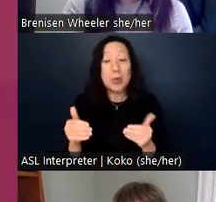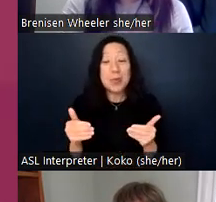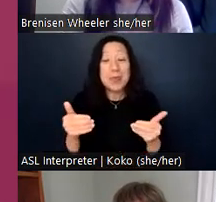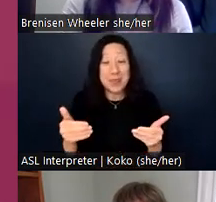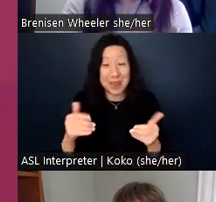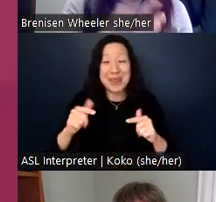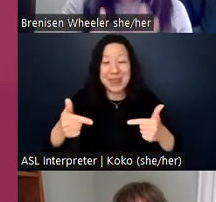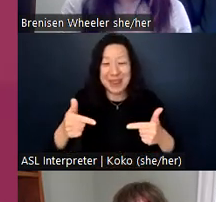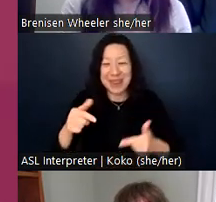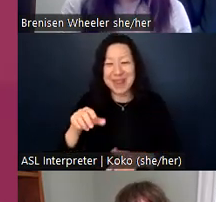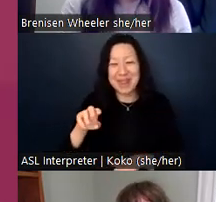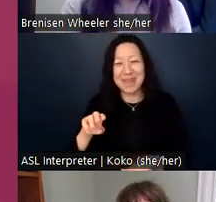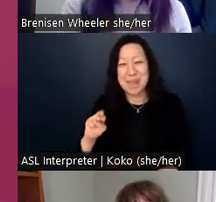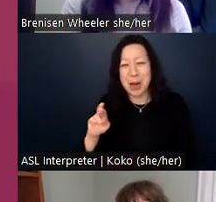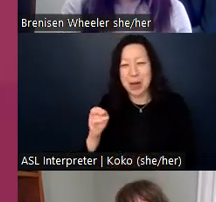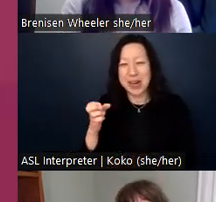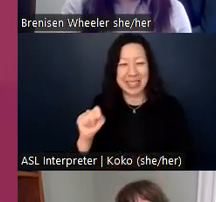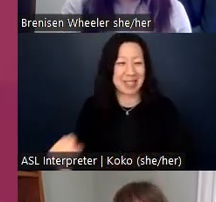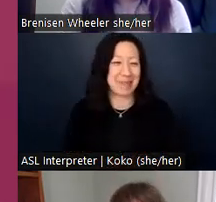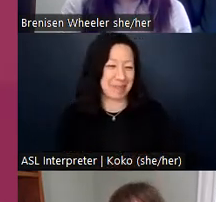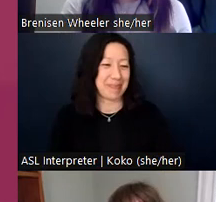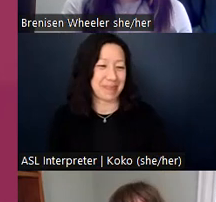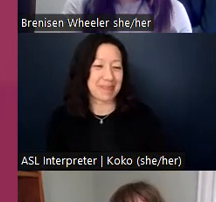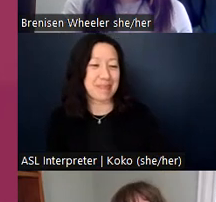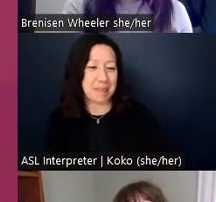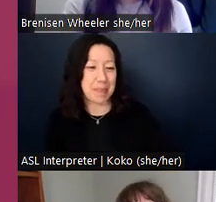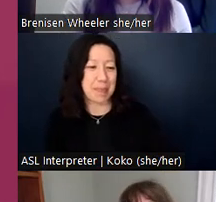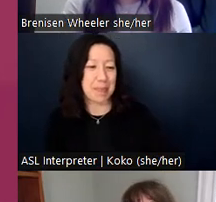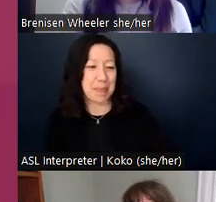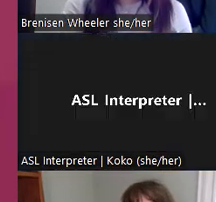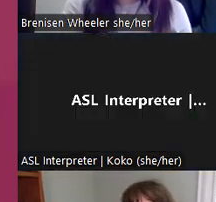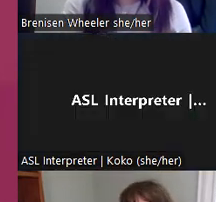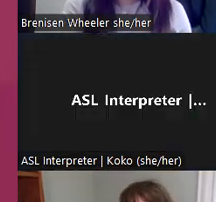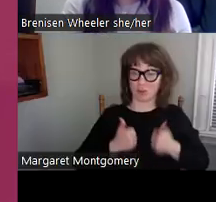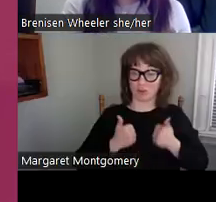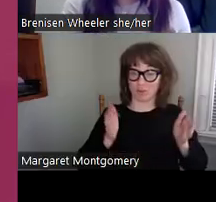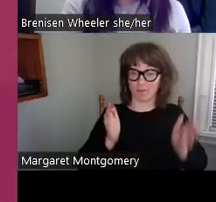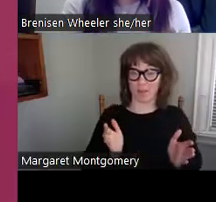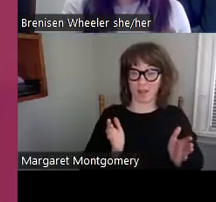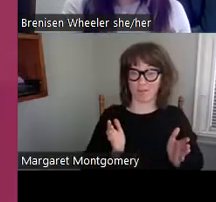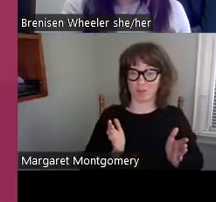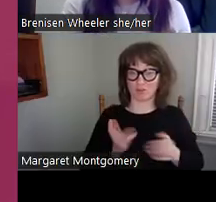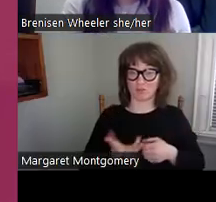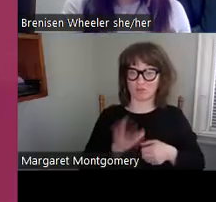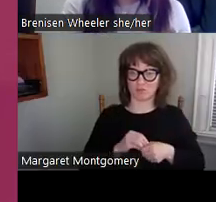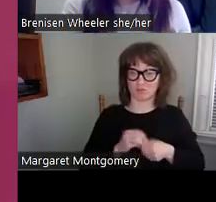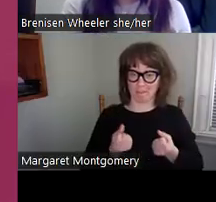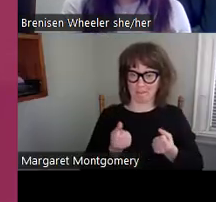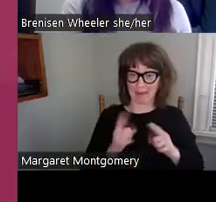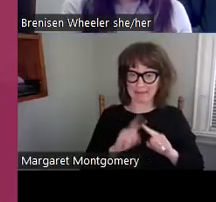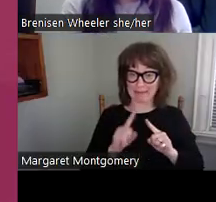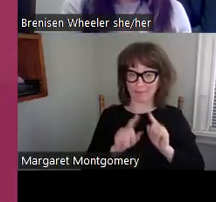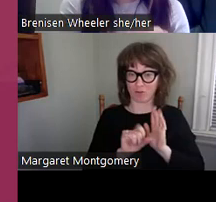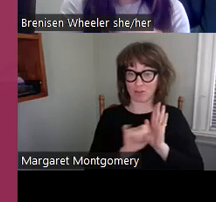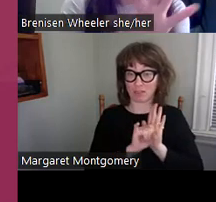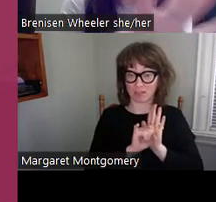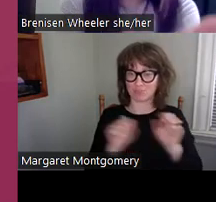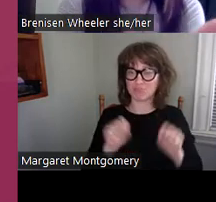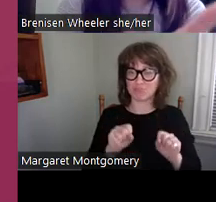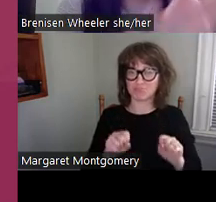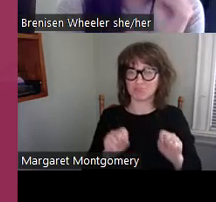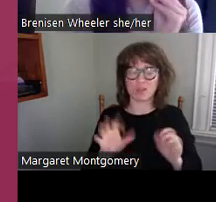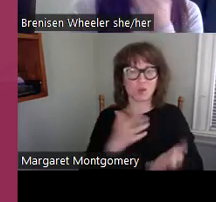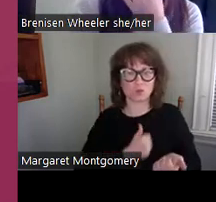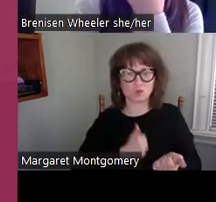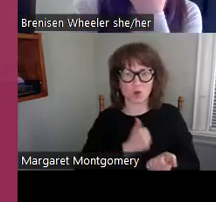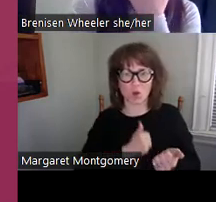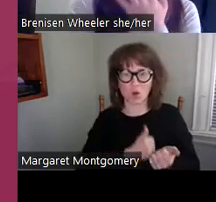13:01:45 Not only do survivors hold multiple identities. Sorry. I was noticing the transition